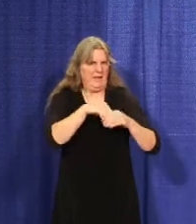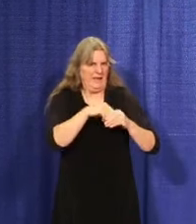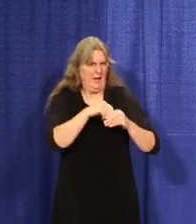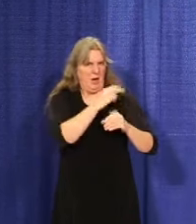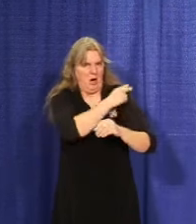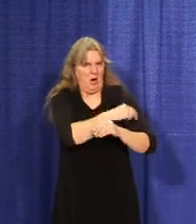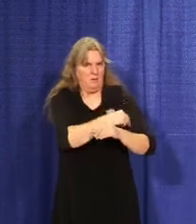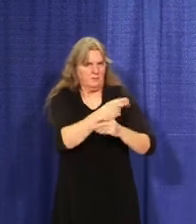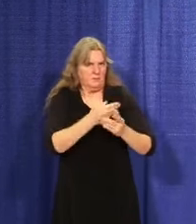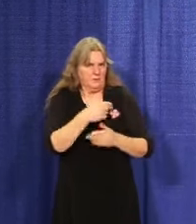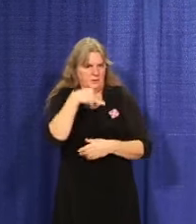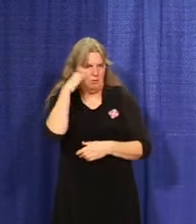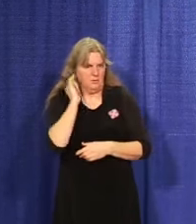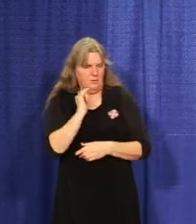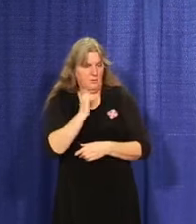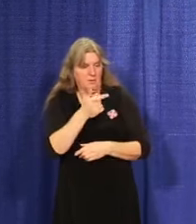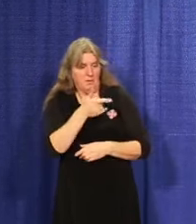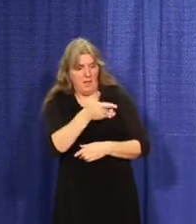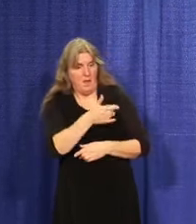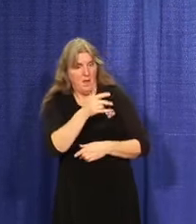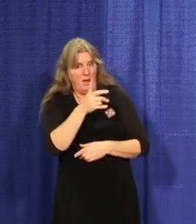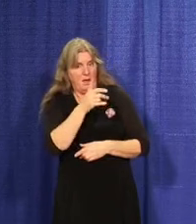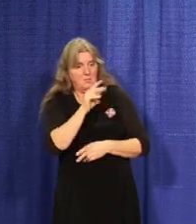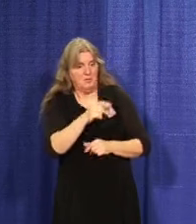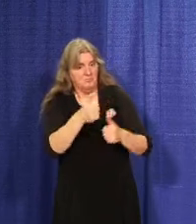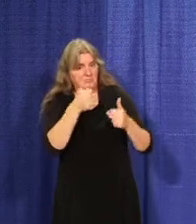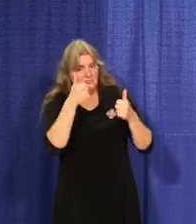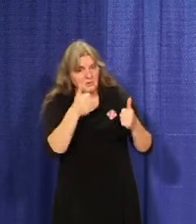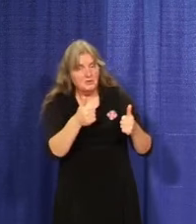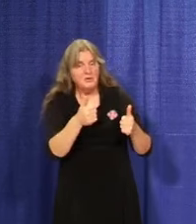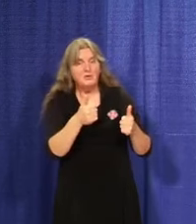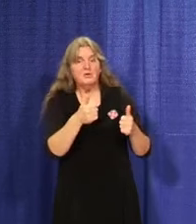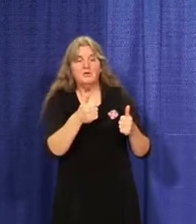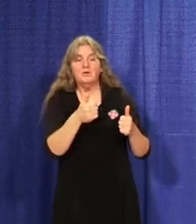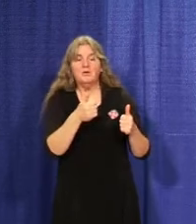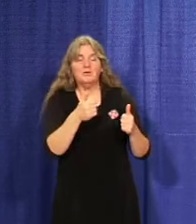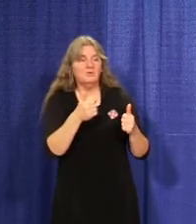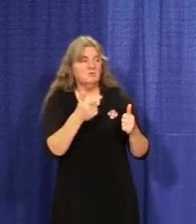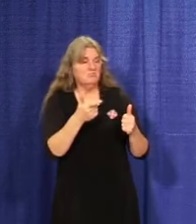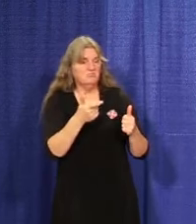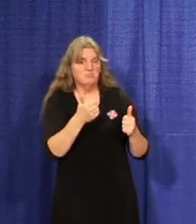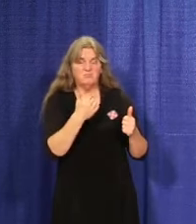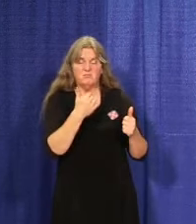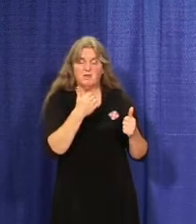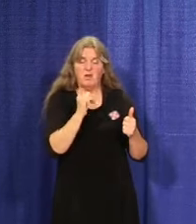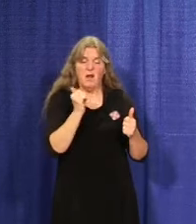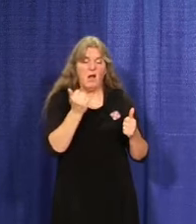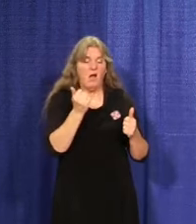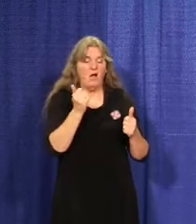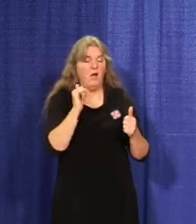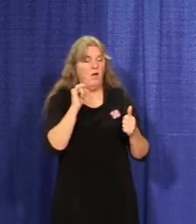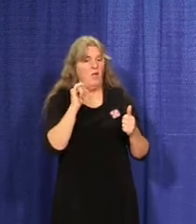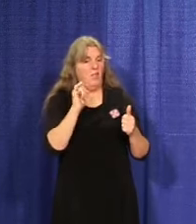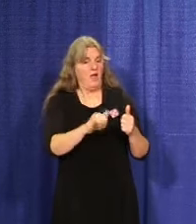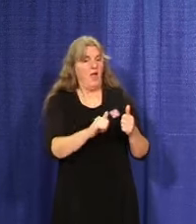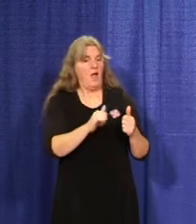doing after a few weeks in hospital but also, what the experience has been like for hospital staff and if you had any challenges or issues with